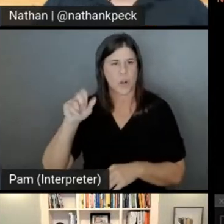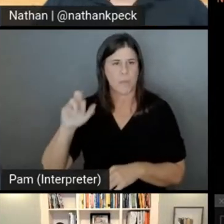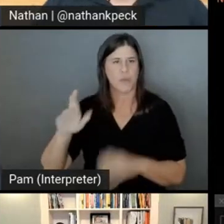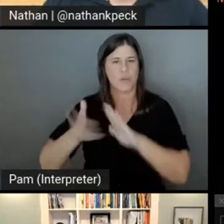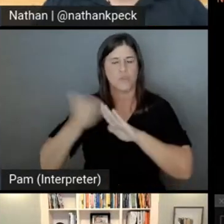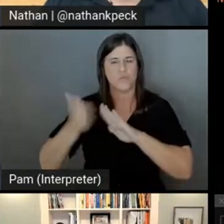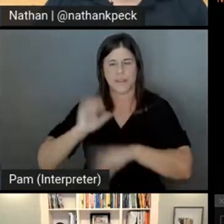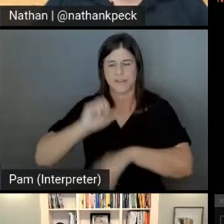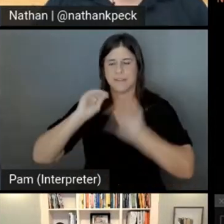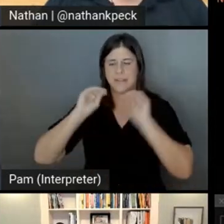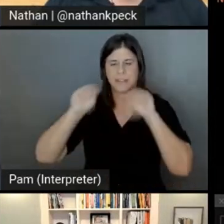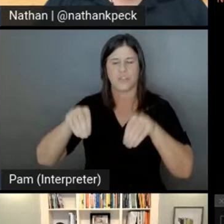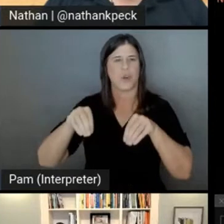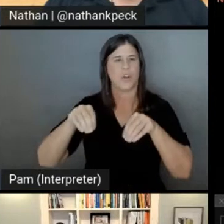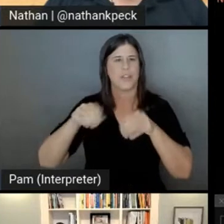as an operator in your cluster.